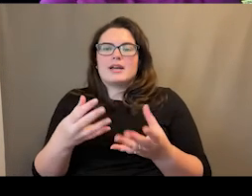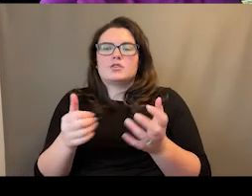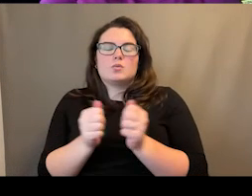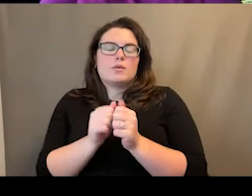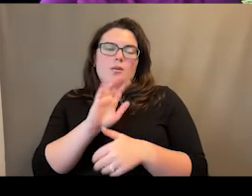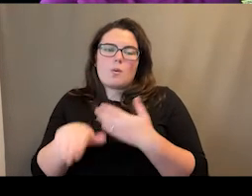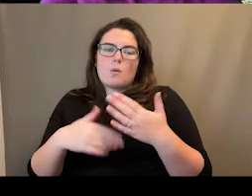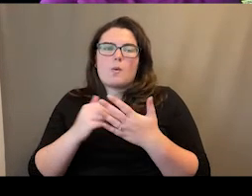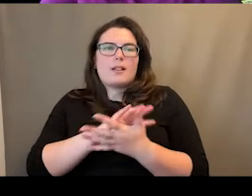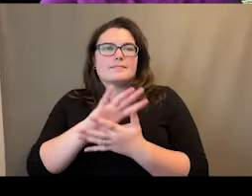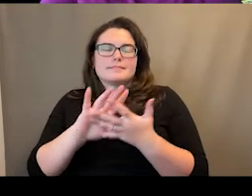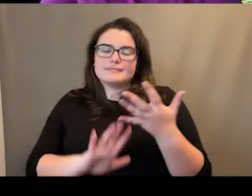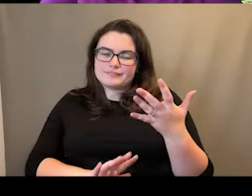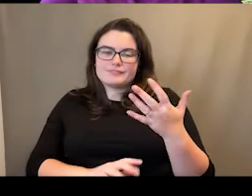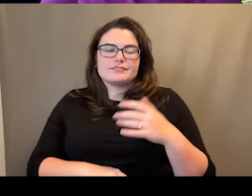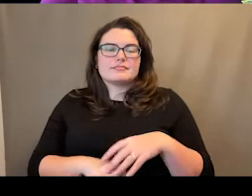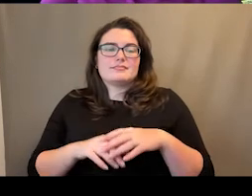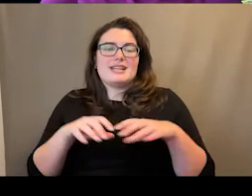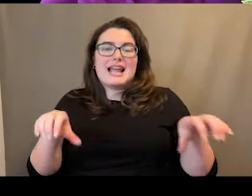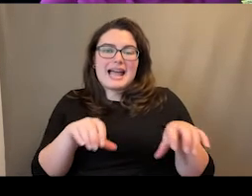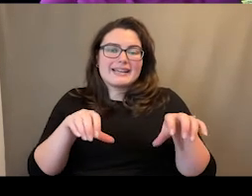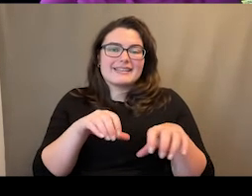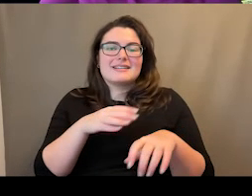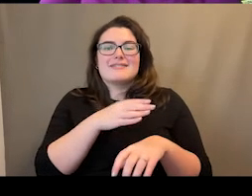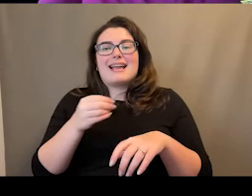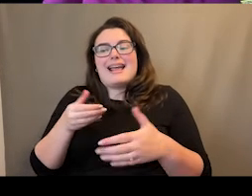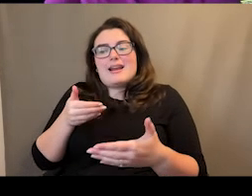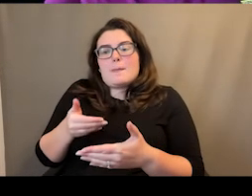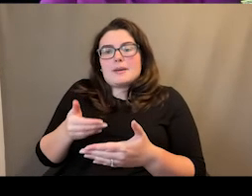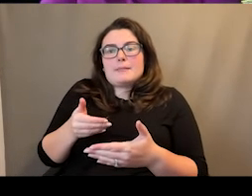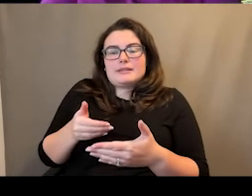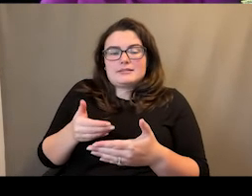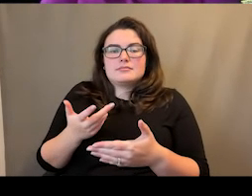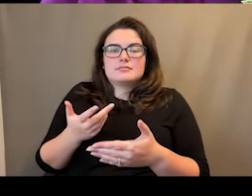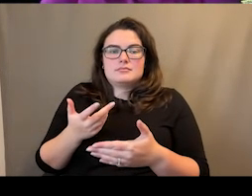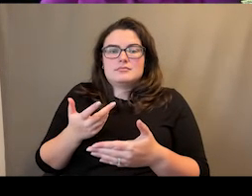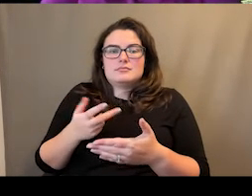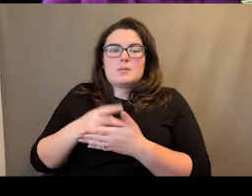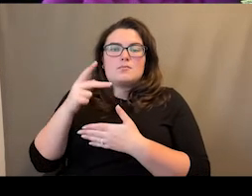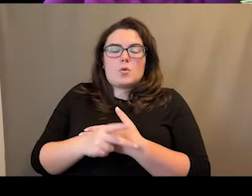the active upcoming program solicitations